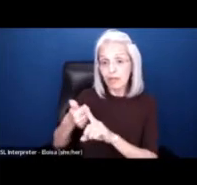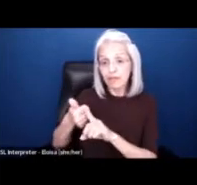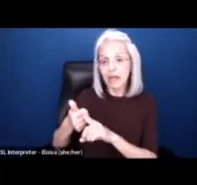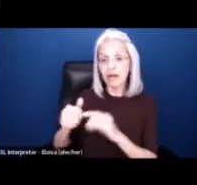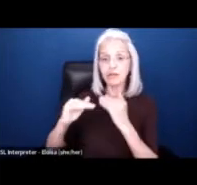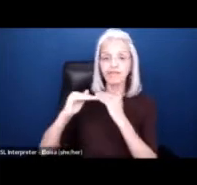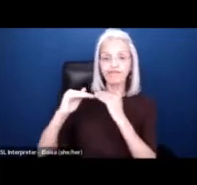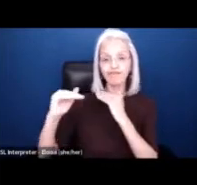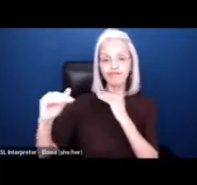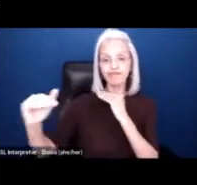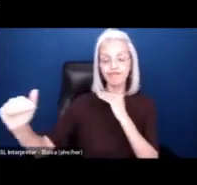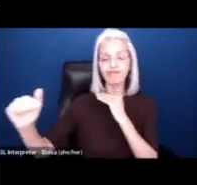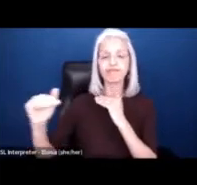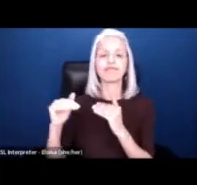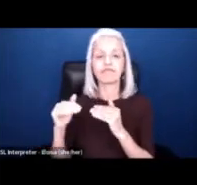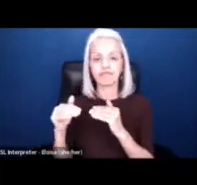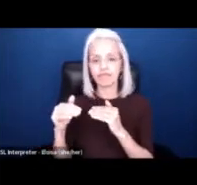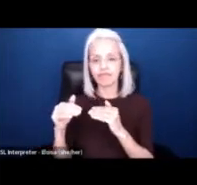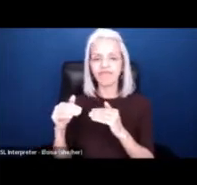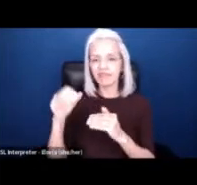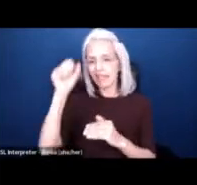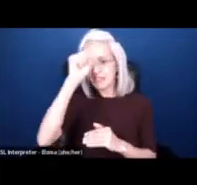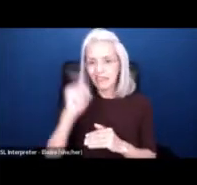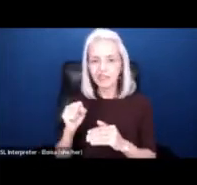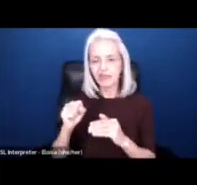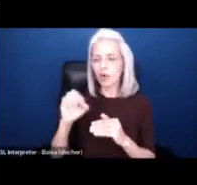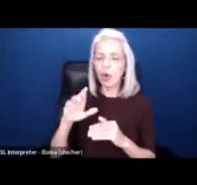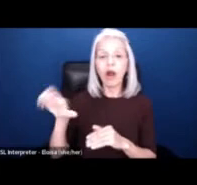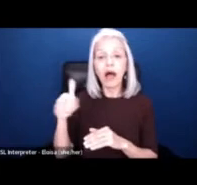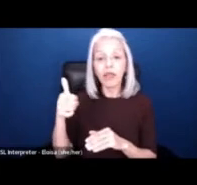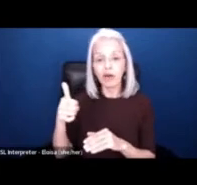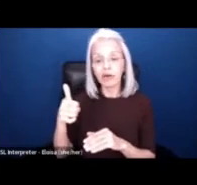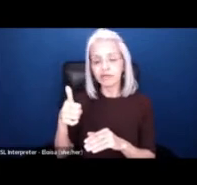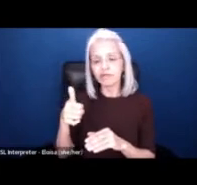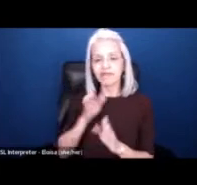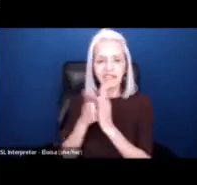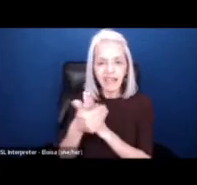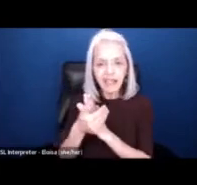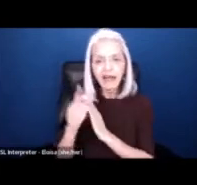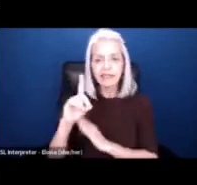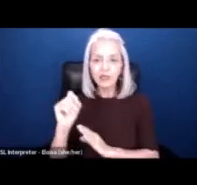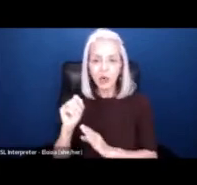from schizophrenia or other psychotic spectrum disorders can be good reporters and have been,